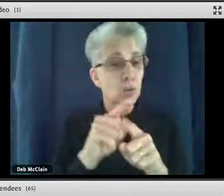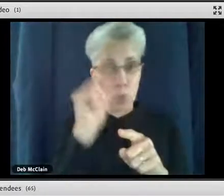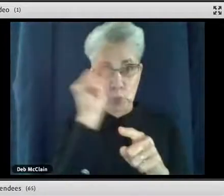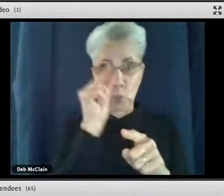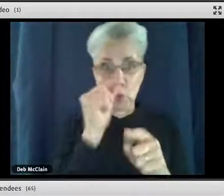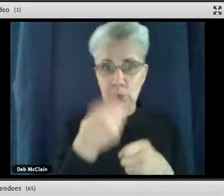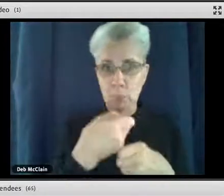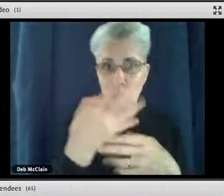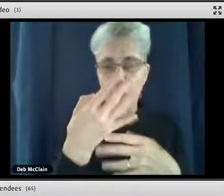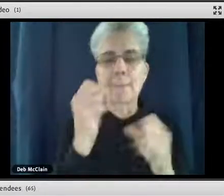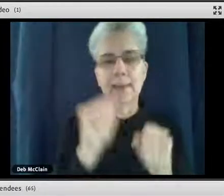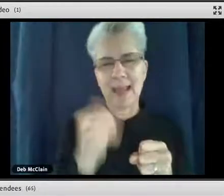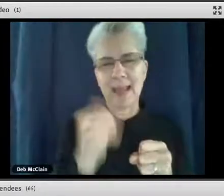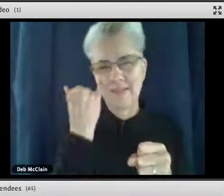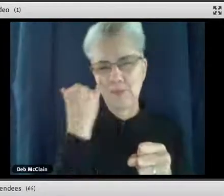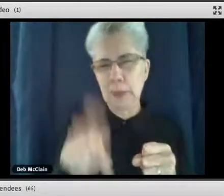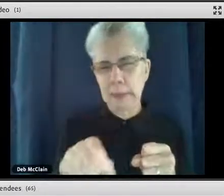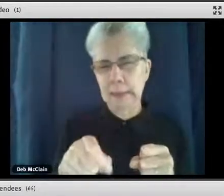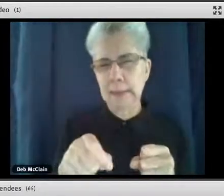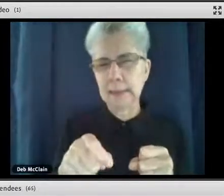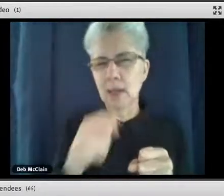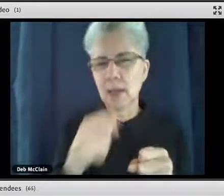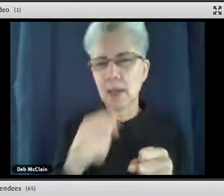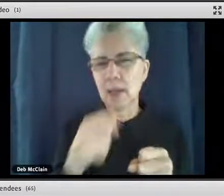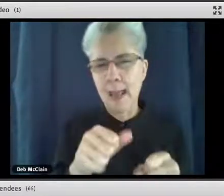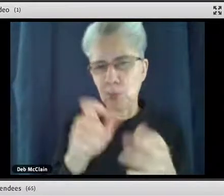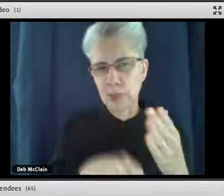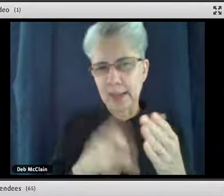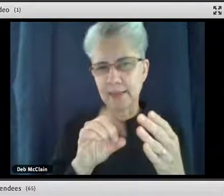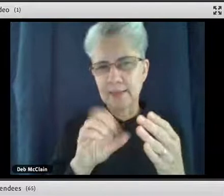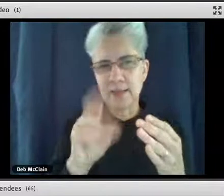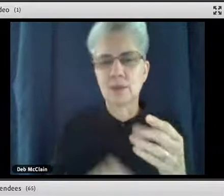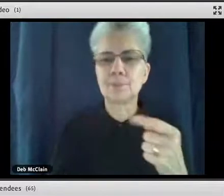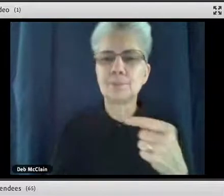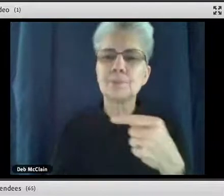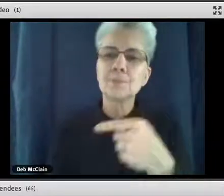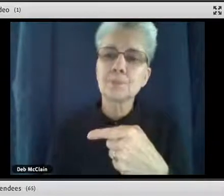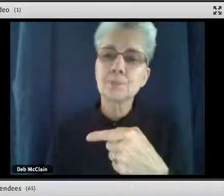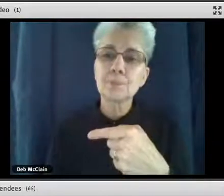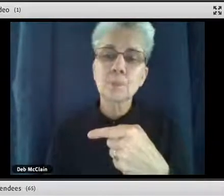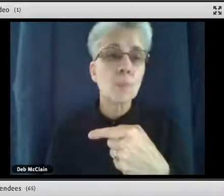And also you can Google those if you need to as well, in case you're not able to take this down.